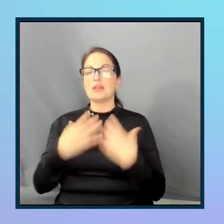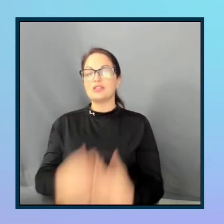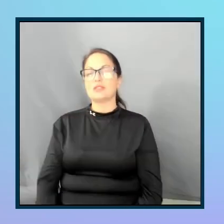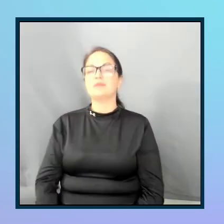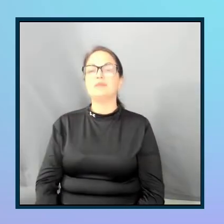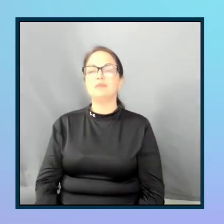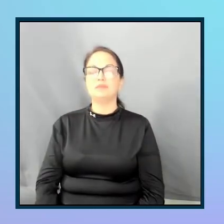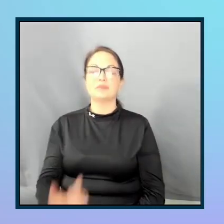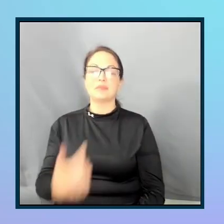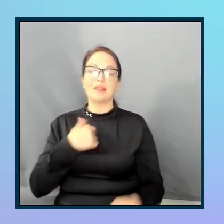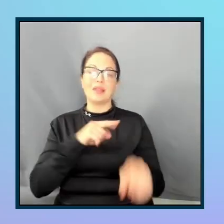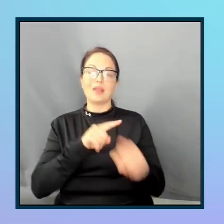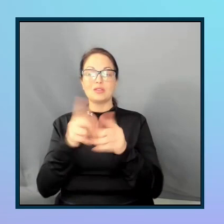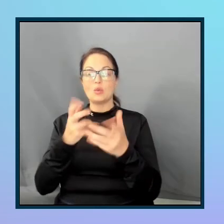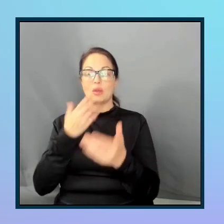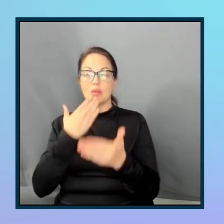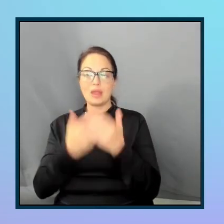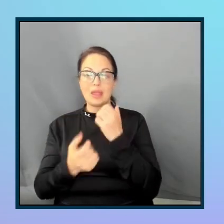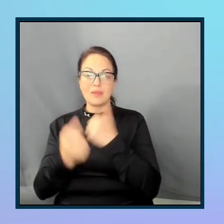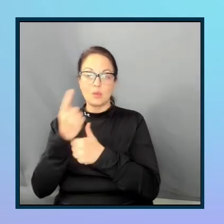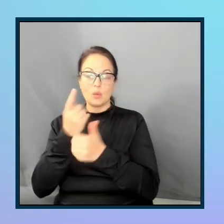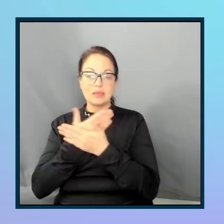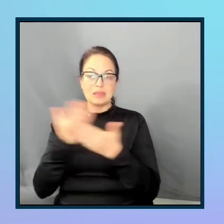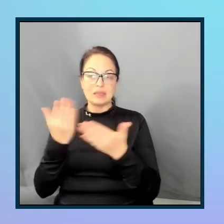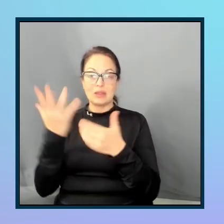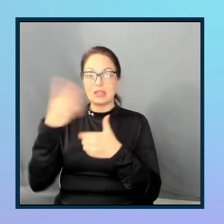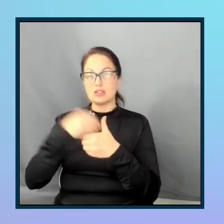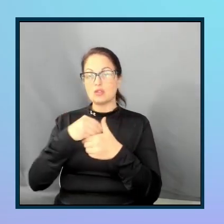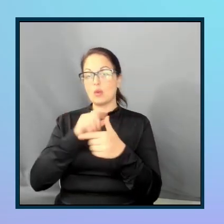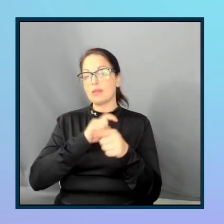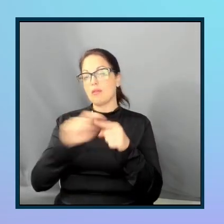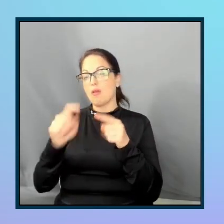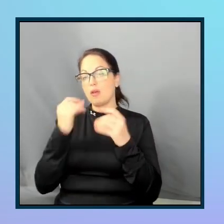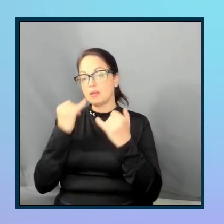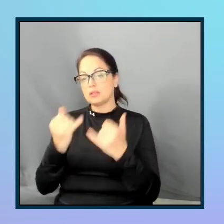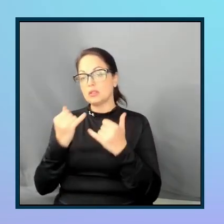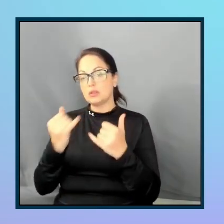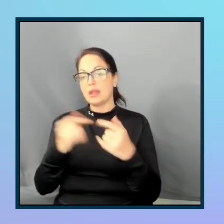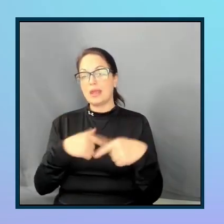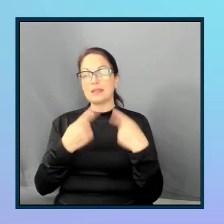I also wanna thank everybody else that joined today's call. It's been great to have you here.